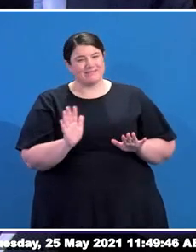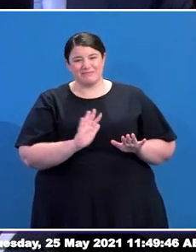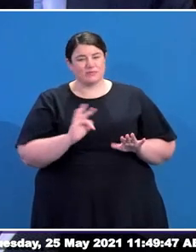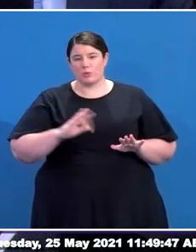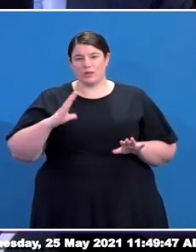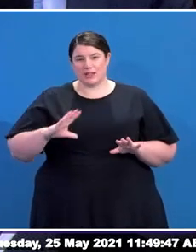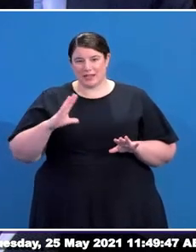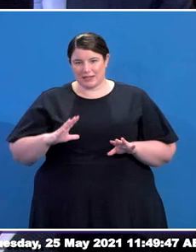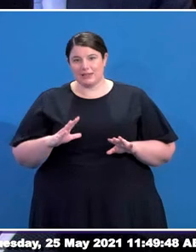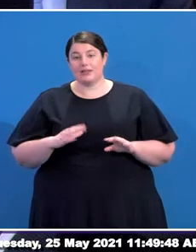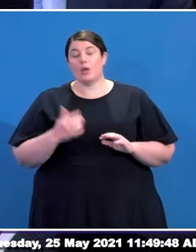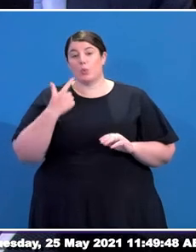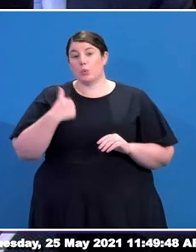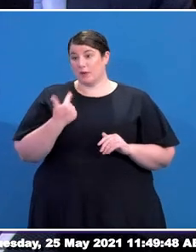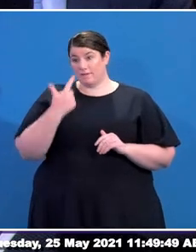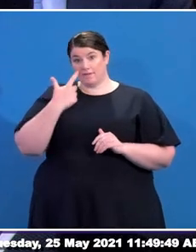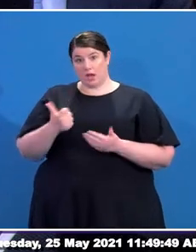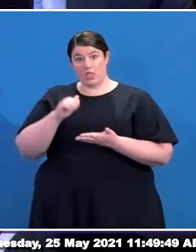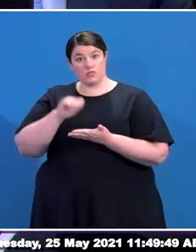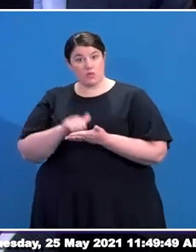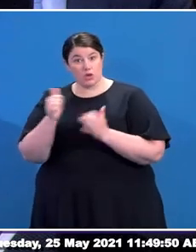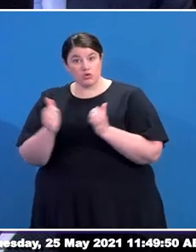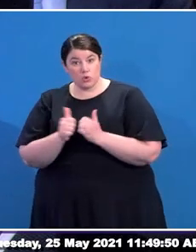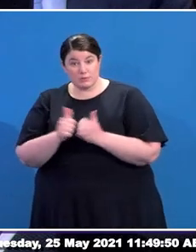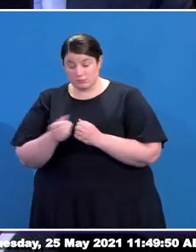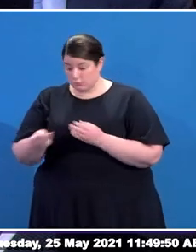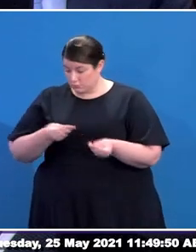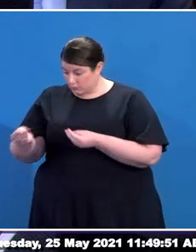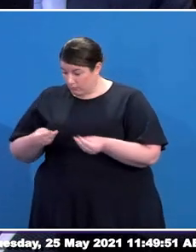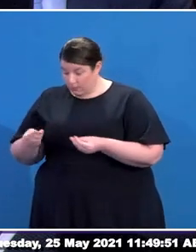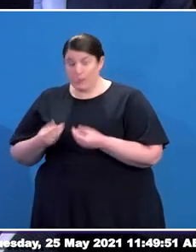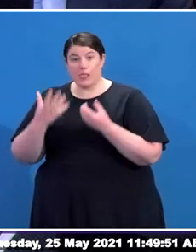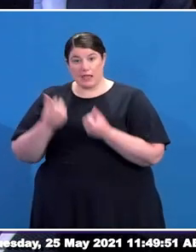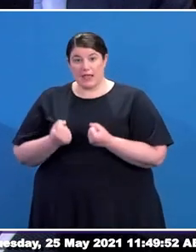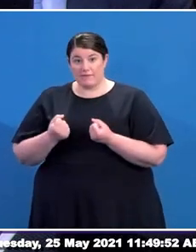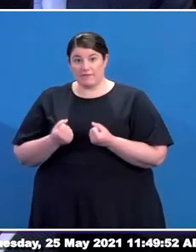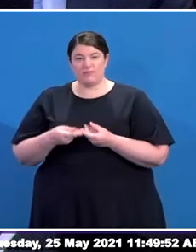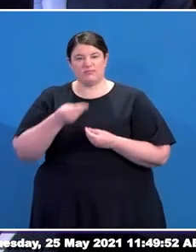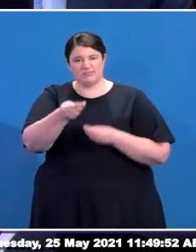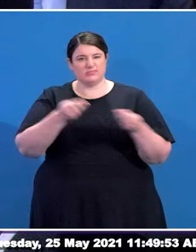But once we have identified the correct documents, and we have copies for the parties and we have uploaded them